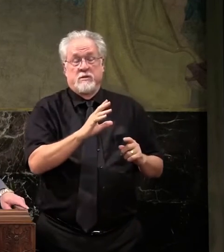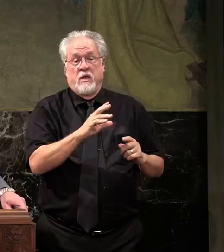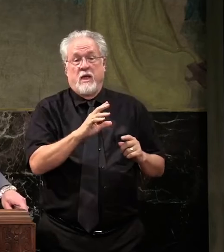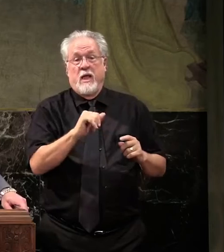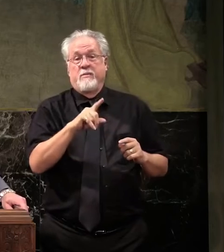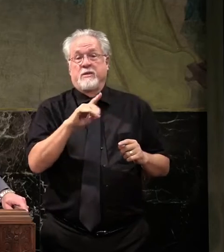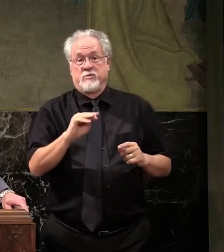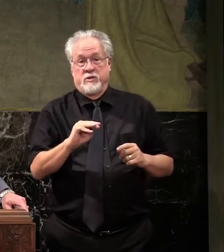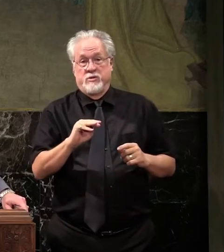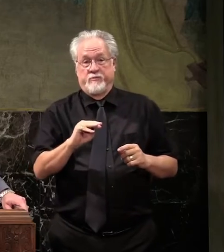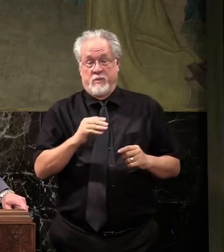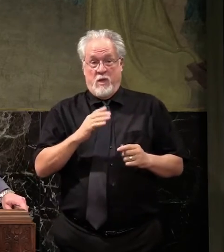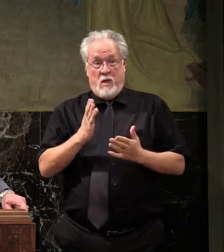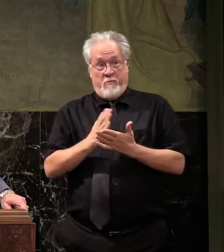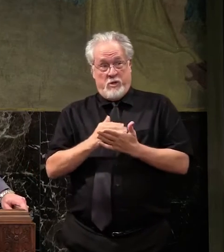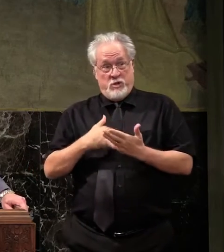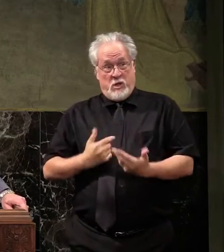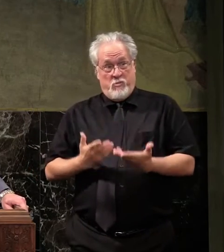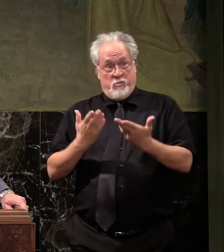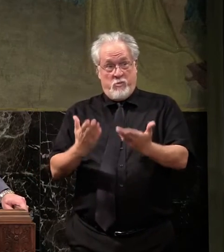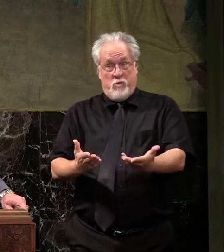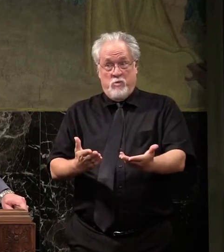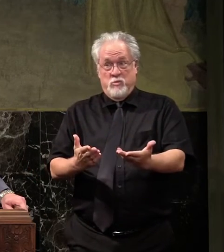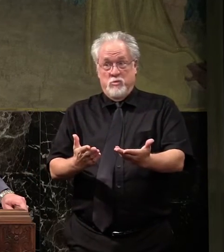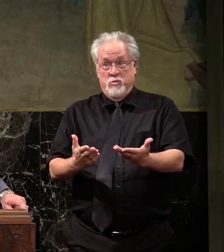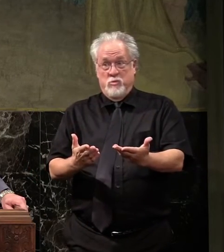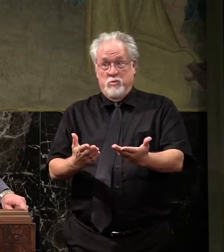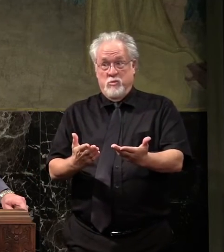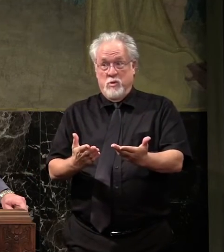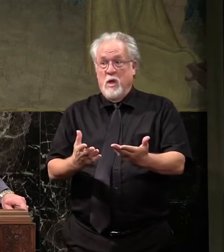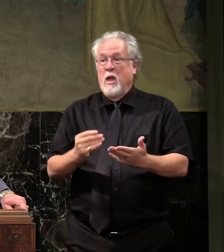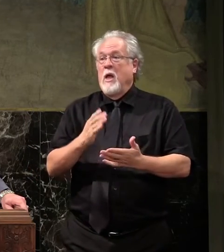that I proposed and the budget that we have,